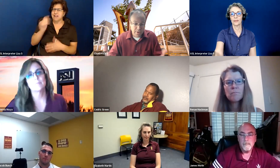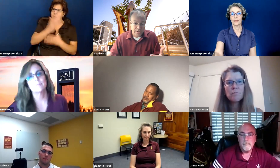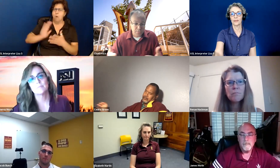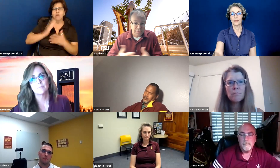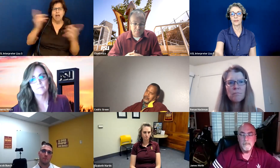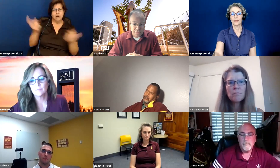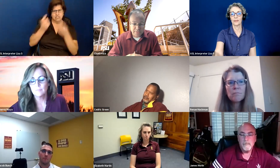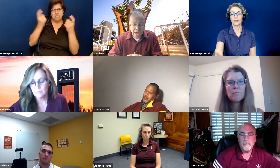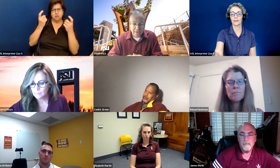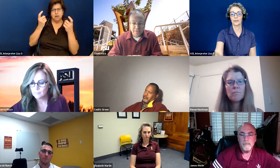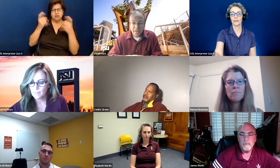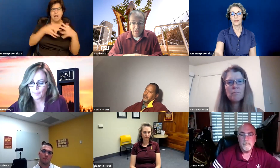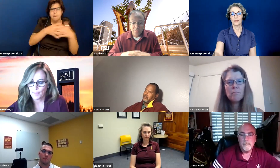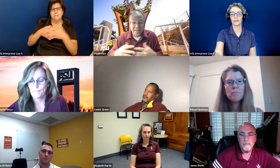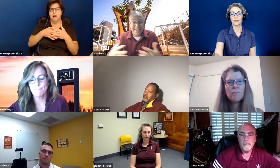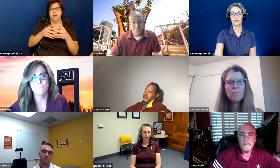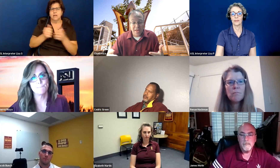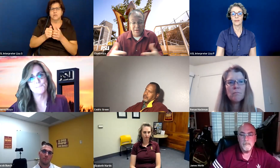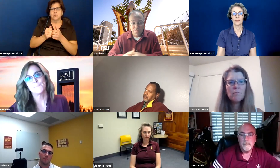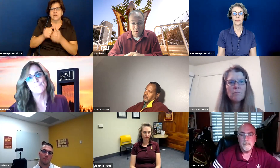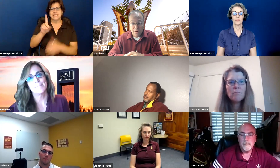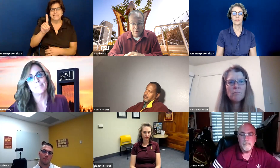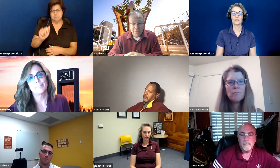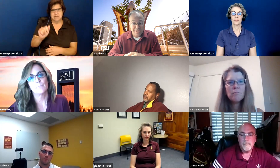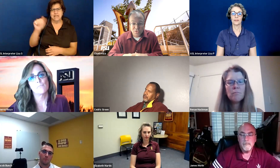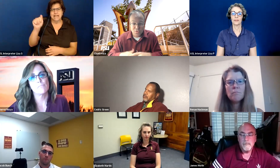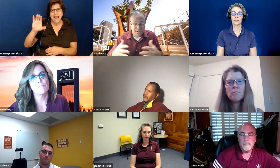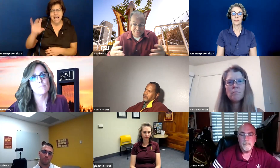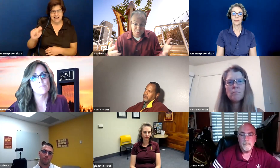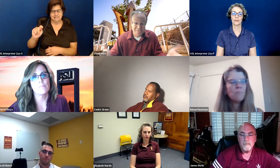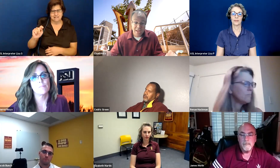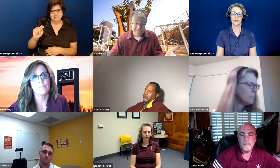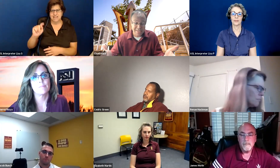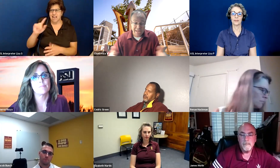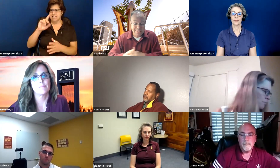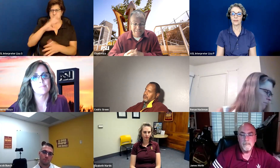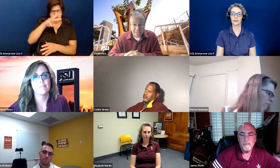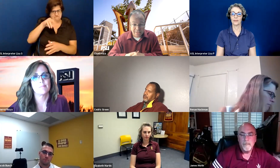Americans with Disabilities Act, it has been a part of ASU since it was signed in 1990.